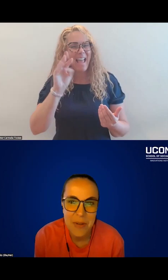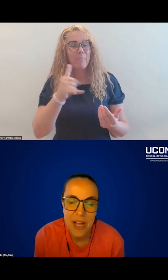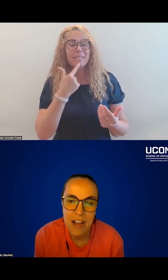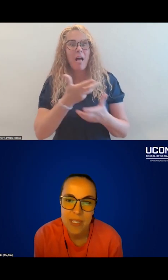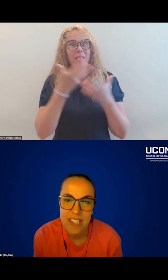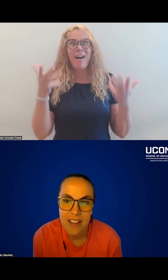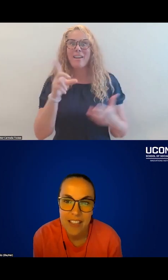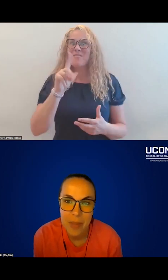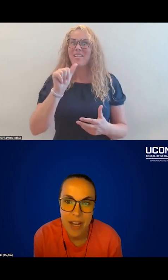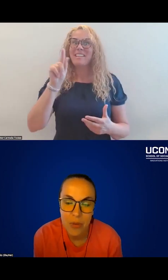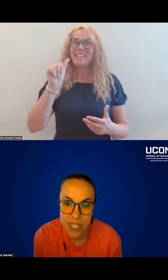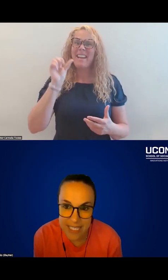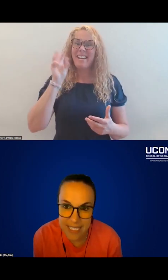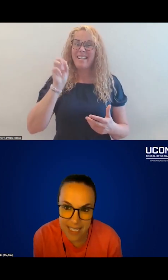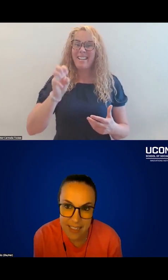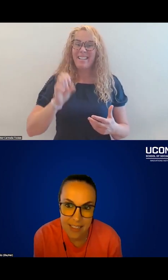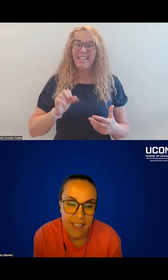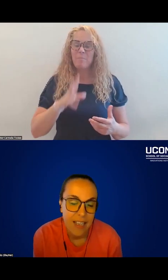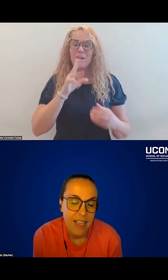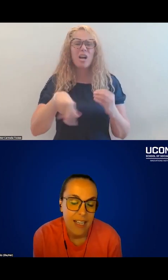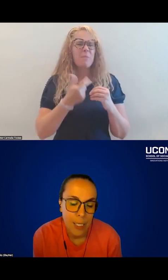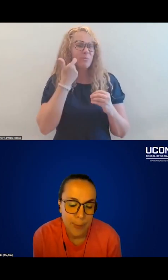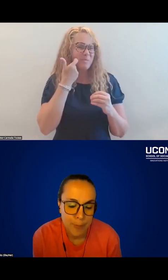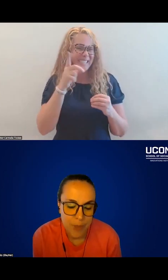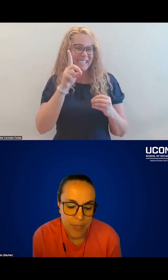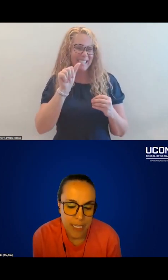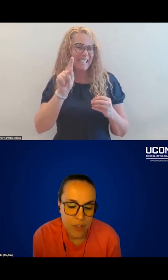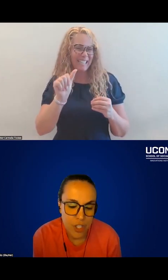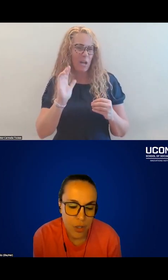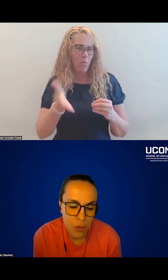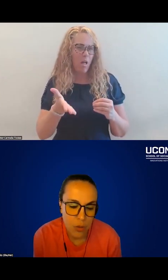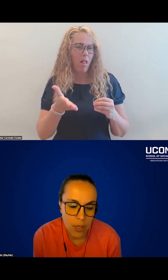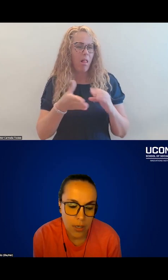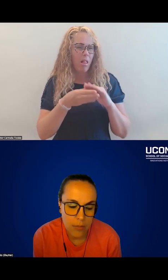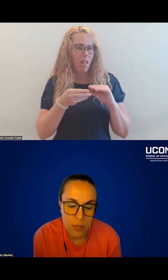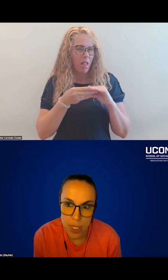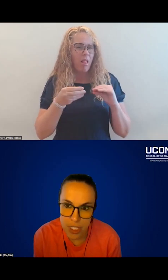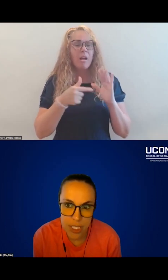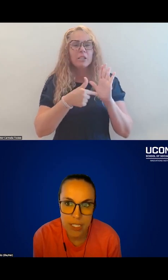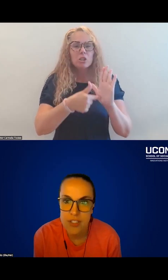SO I WILL BE TALKING ABOUT RECENT DATA THAT SHOW DEPRESSION AND